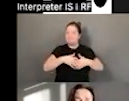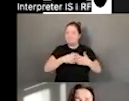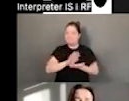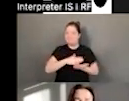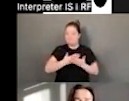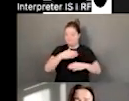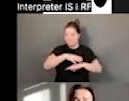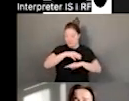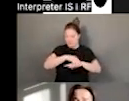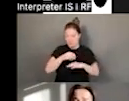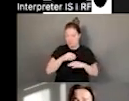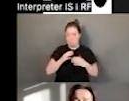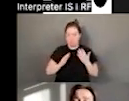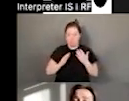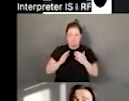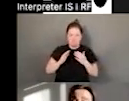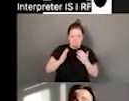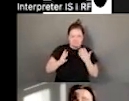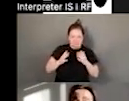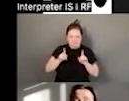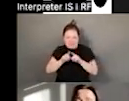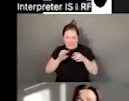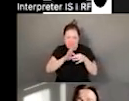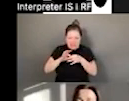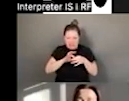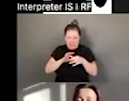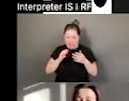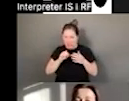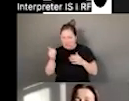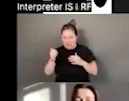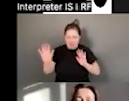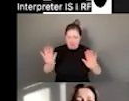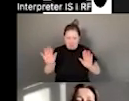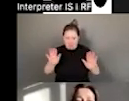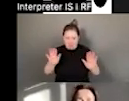And as you can see, we also have international sign today.